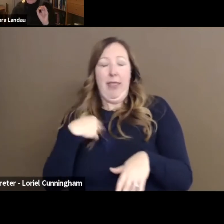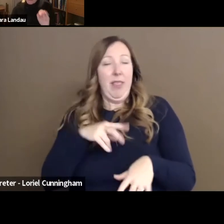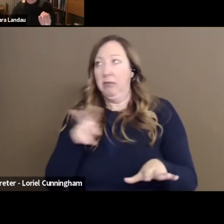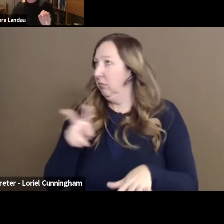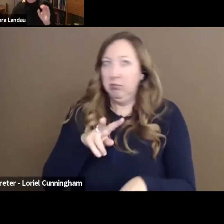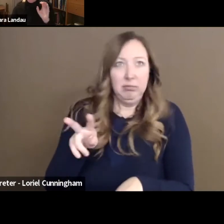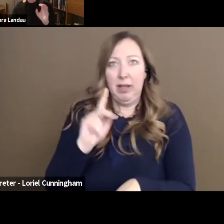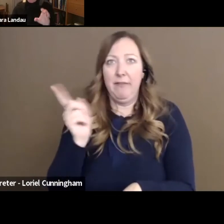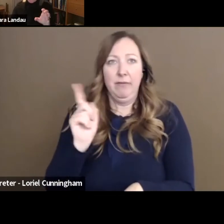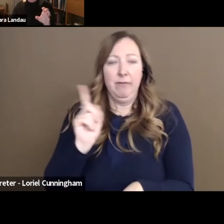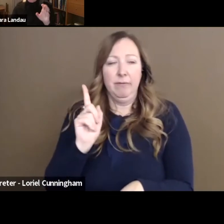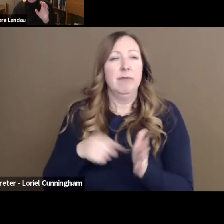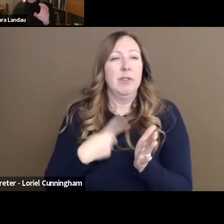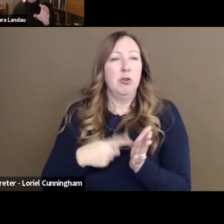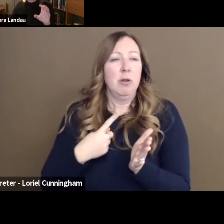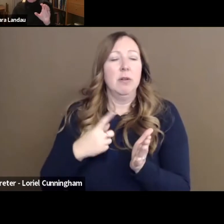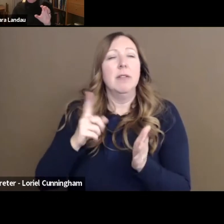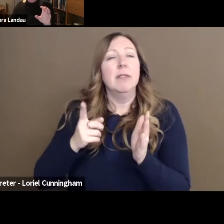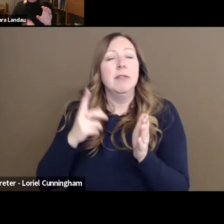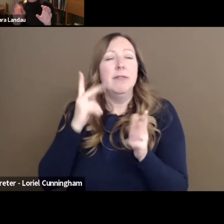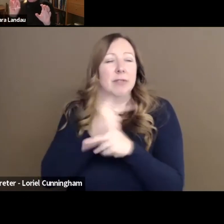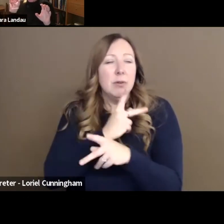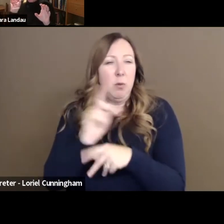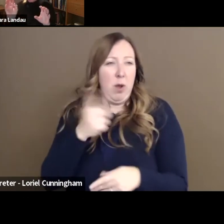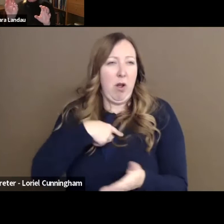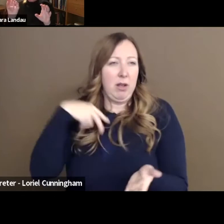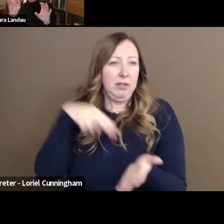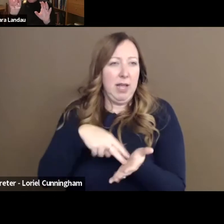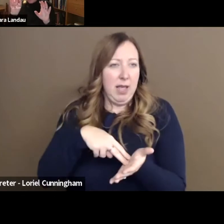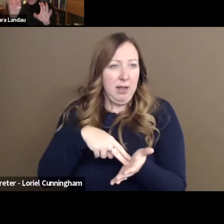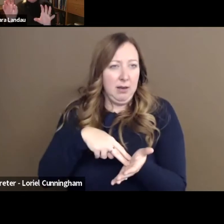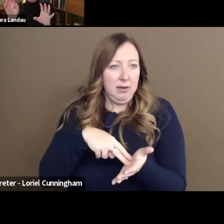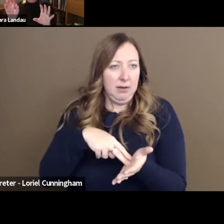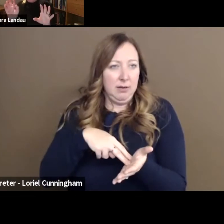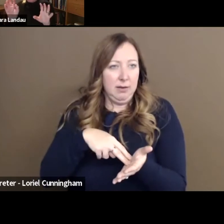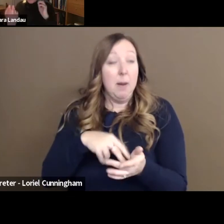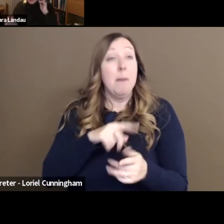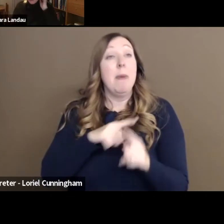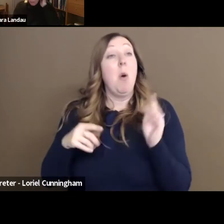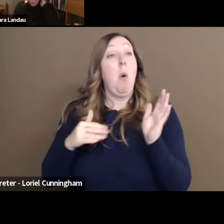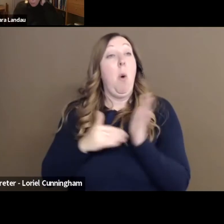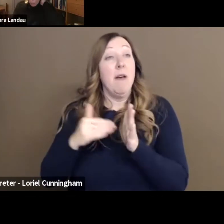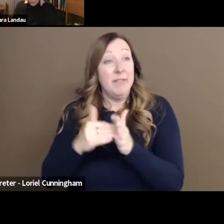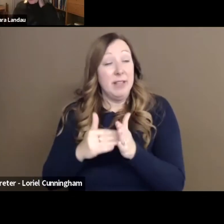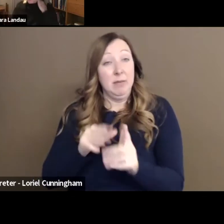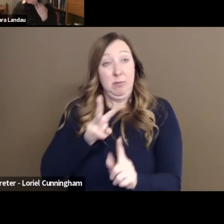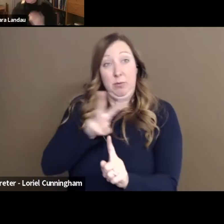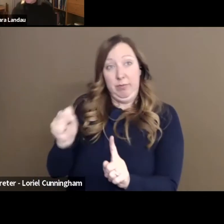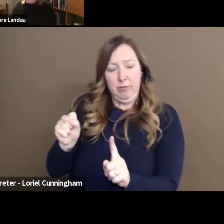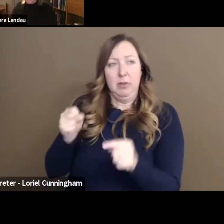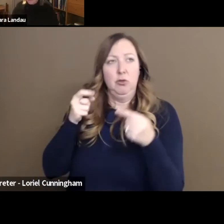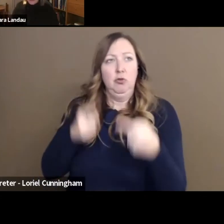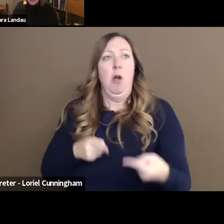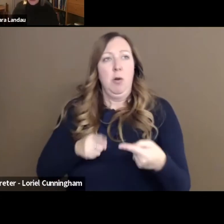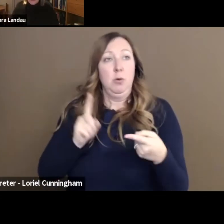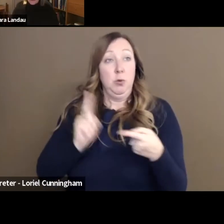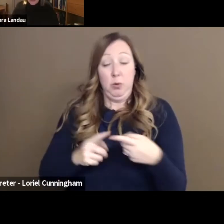limits in combining the geometric representation with landmarks per se so i'm going to show